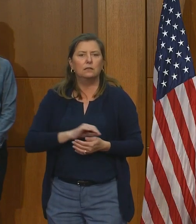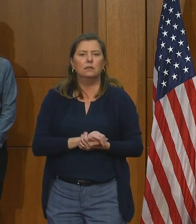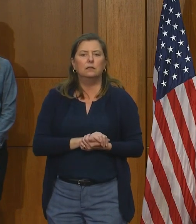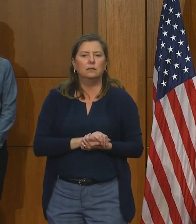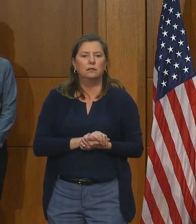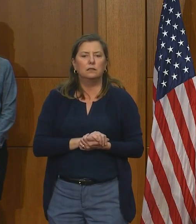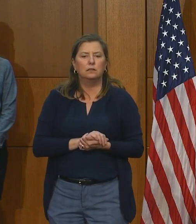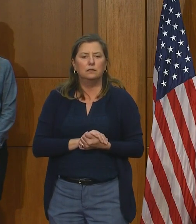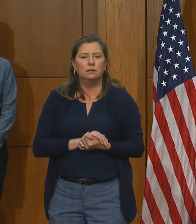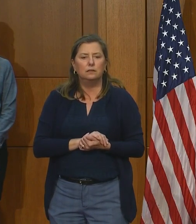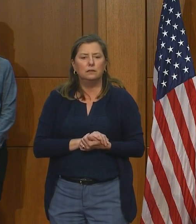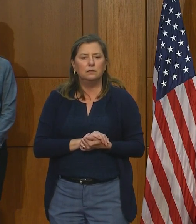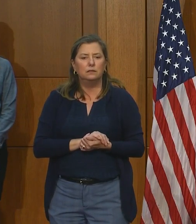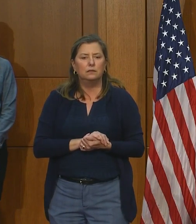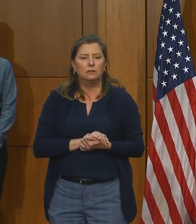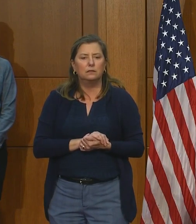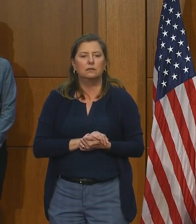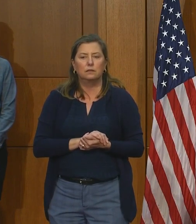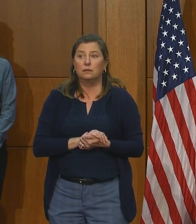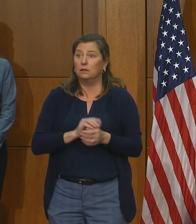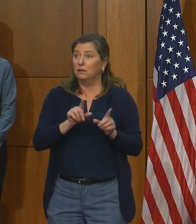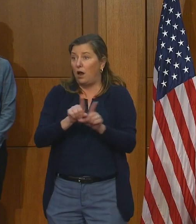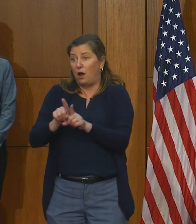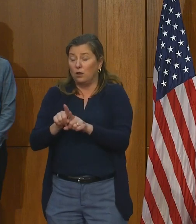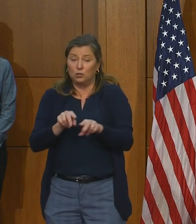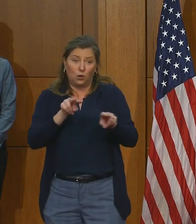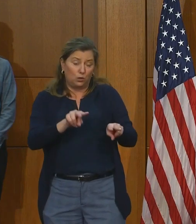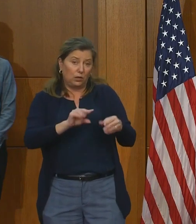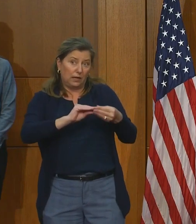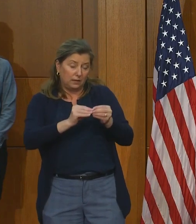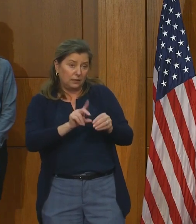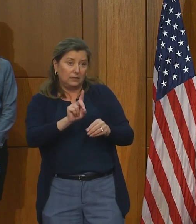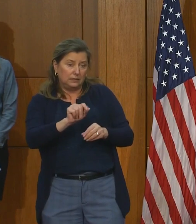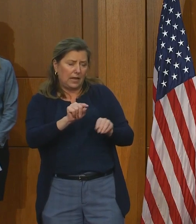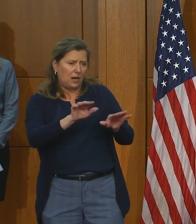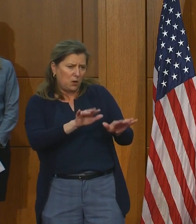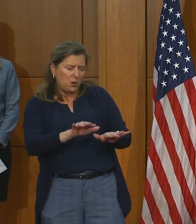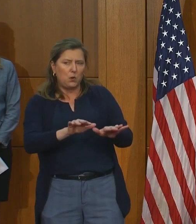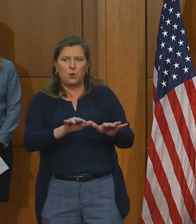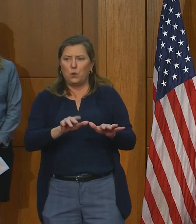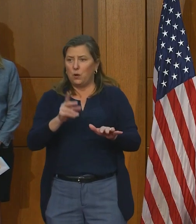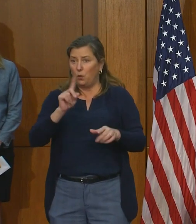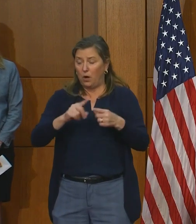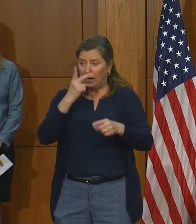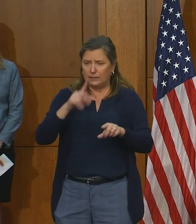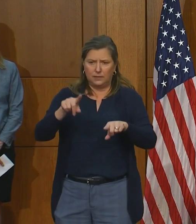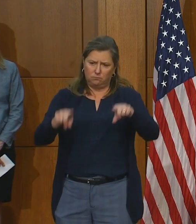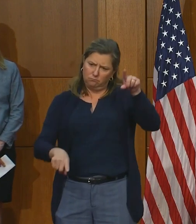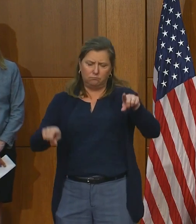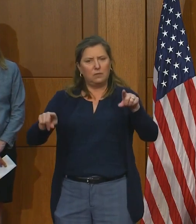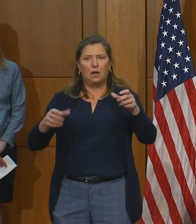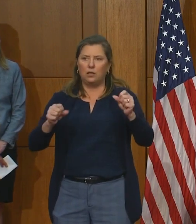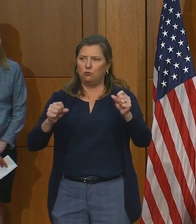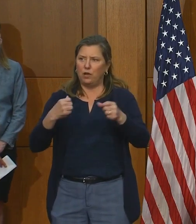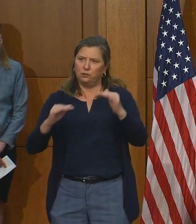THEIR CONCERNS VERY SERIOUSLY- I ALSO WILL SAY THAT- I FOLLOW